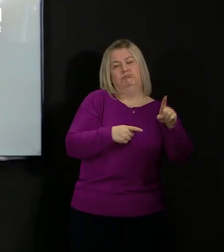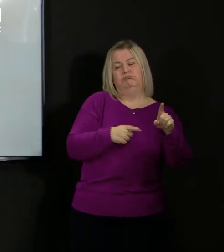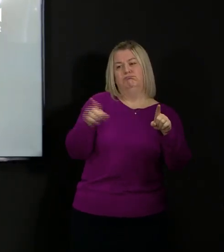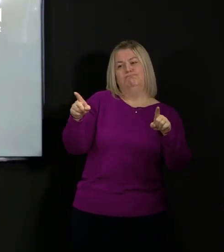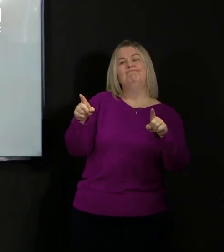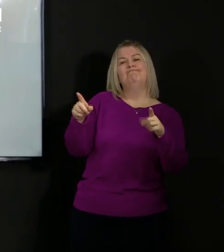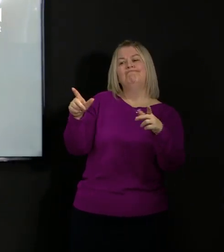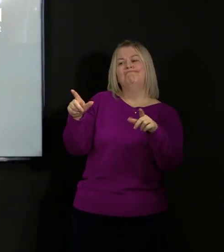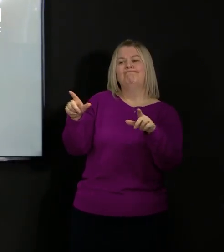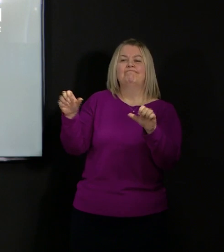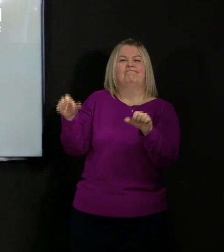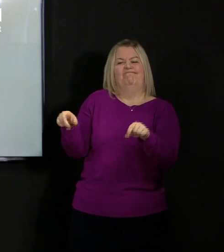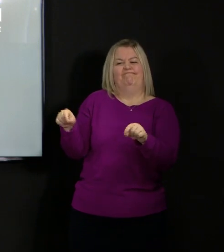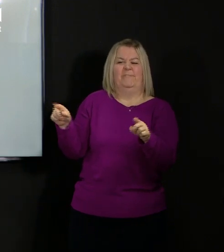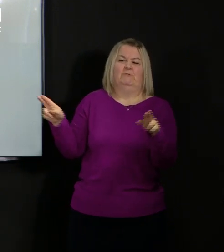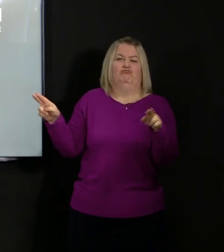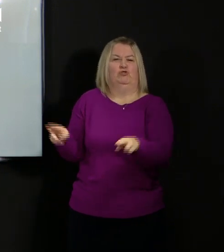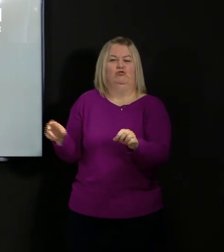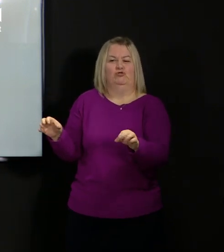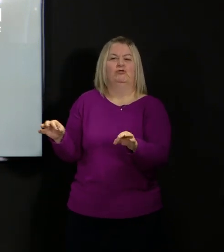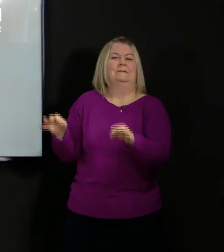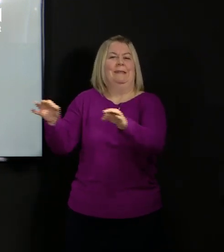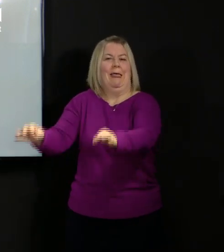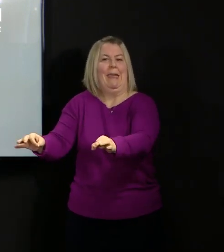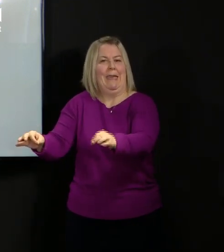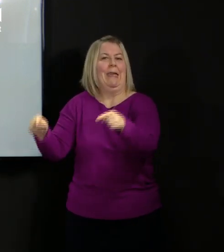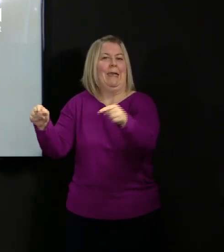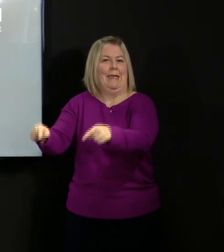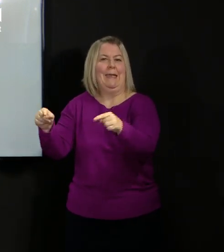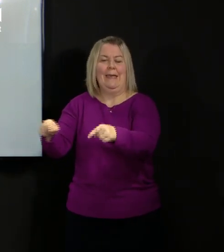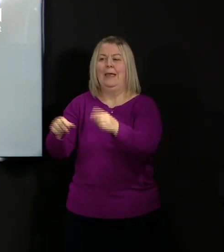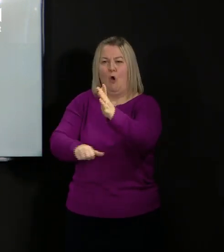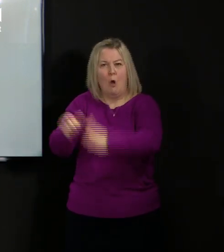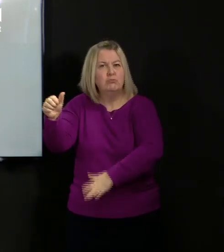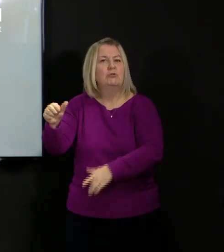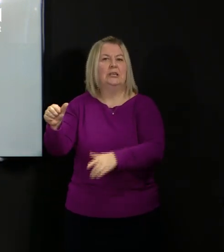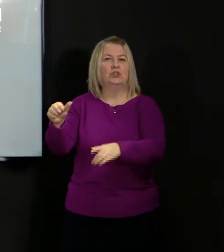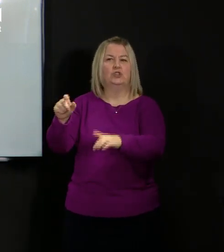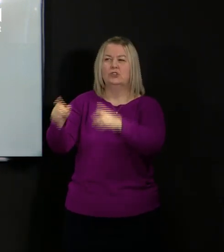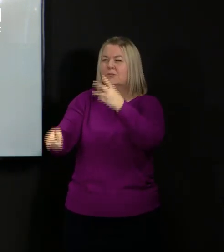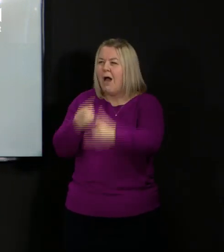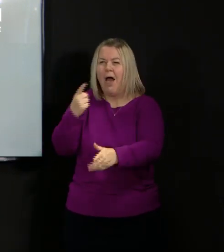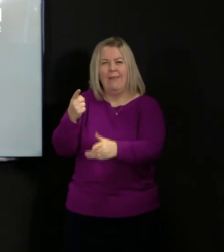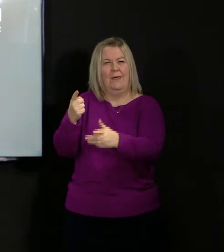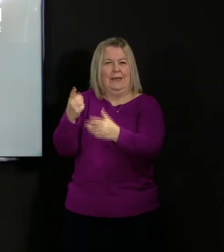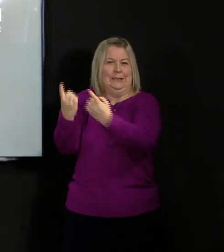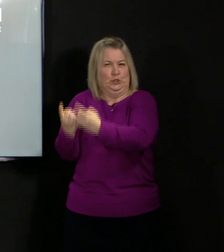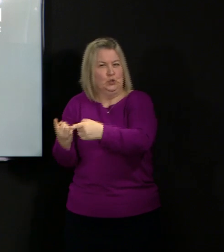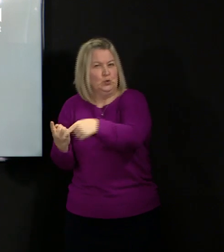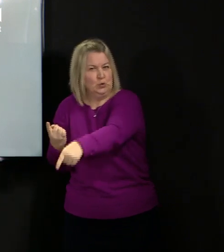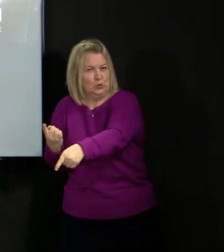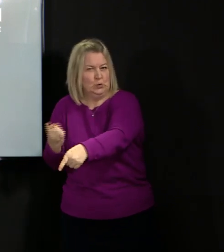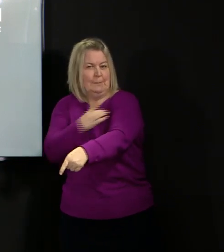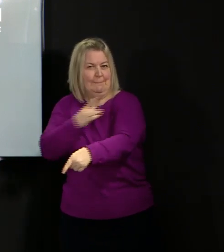the urgent care, trauma and maternity care should remain in be prioritised in our hospital